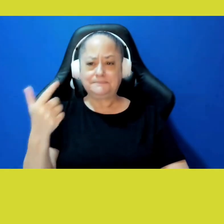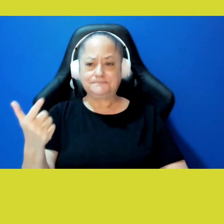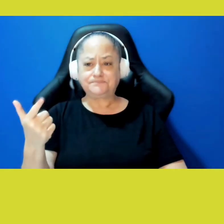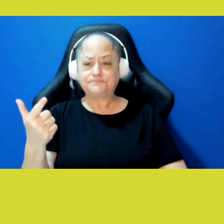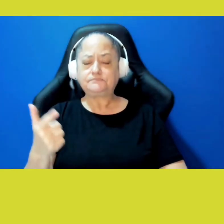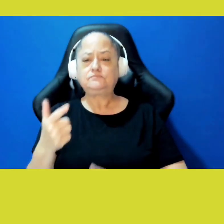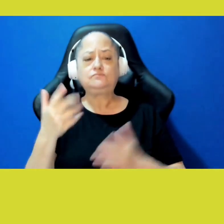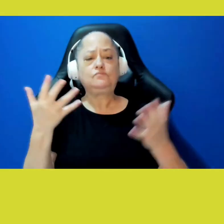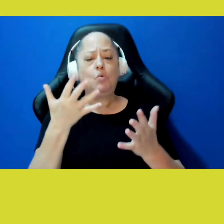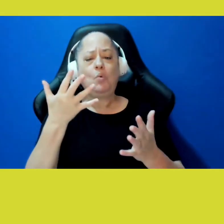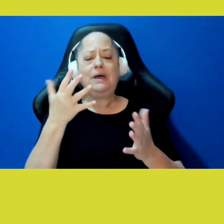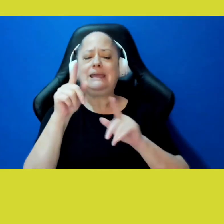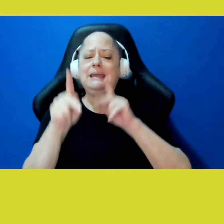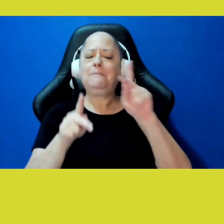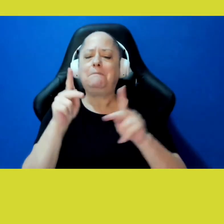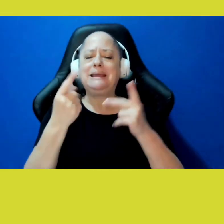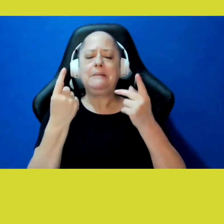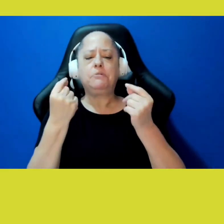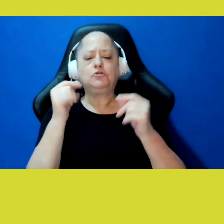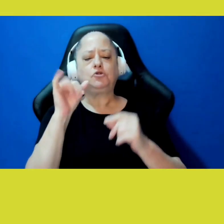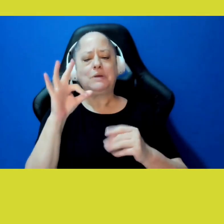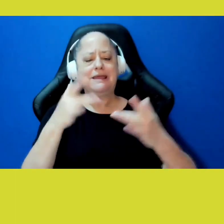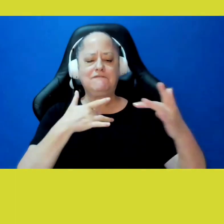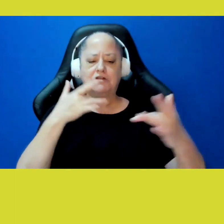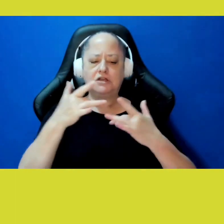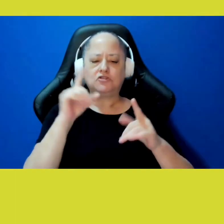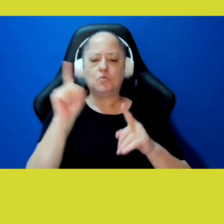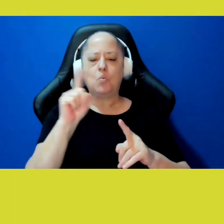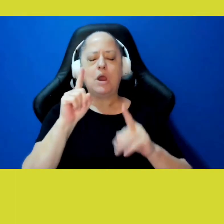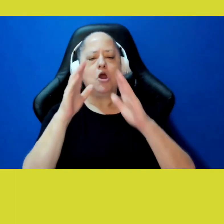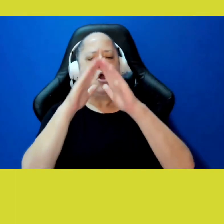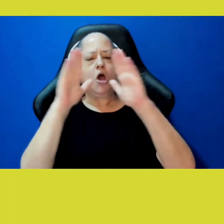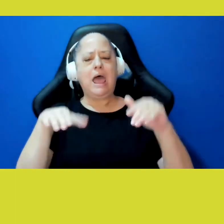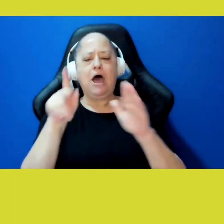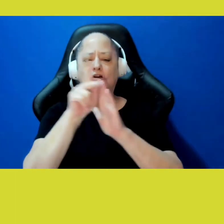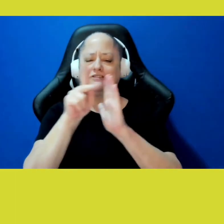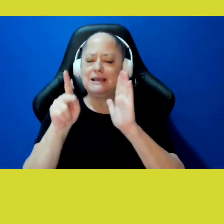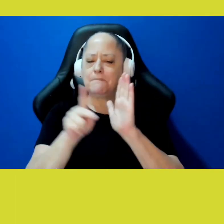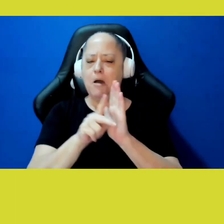can people do if they're concerned about where housing policy is going um and want to make